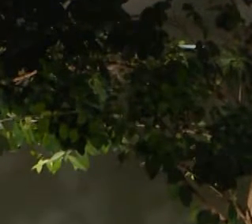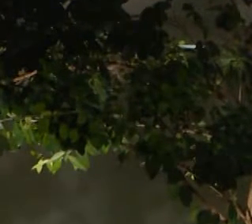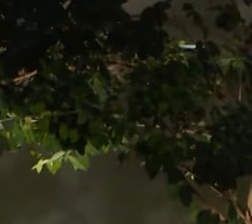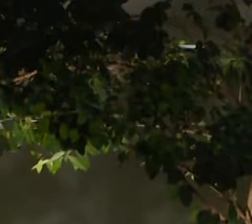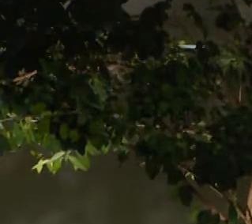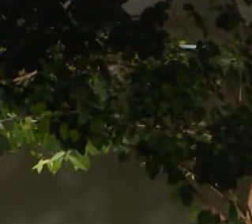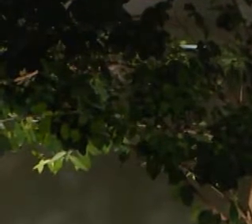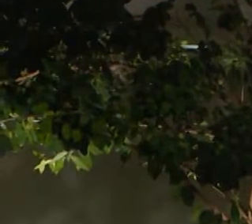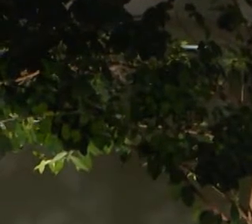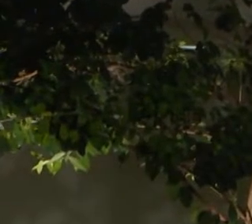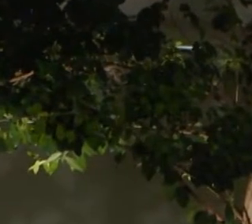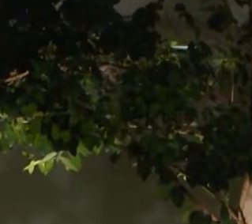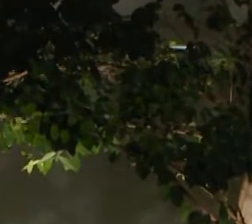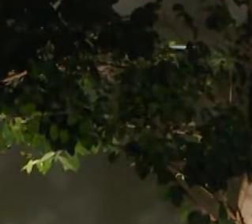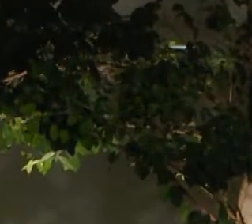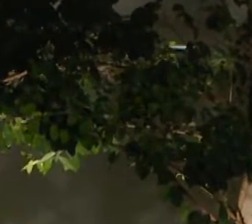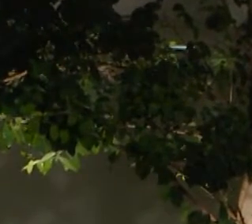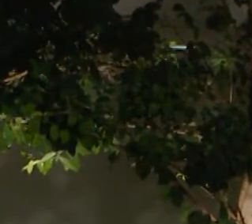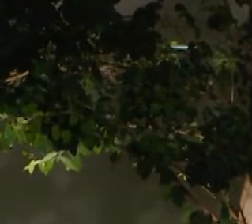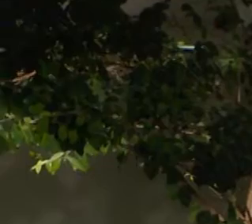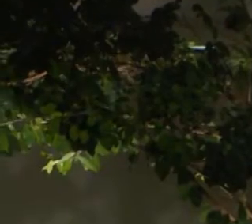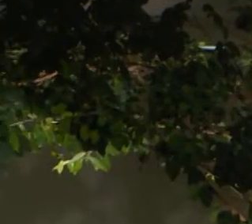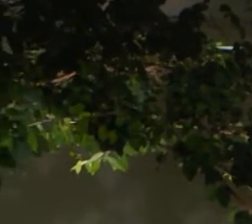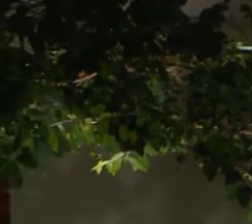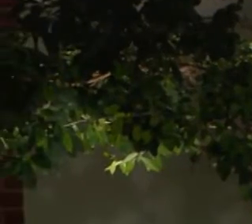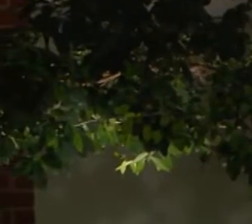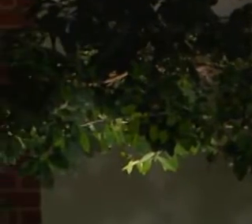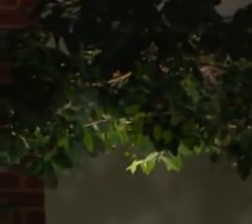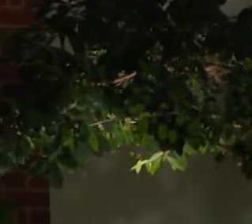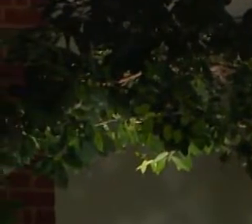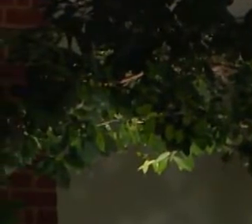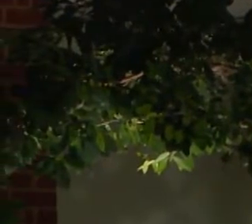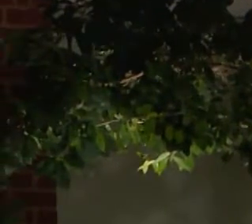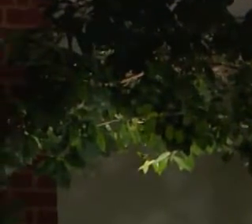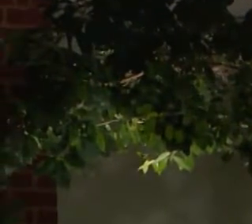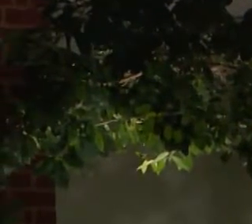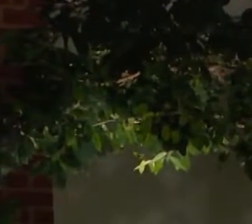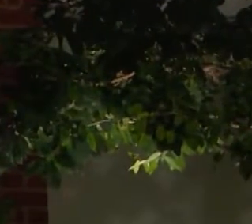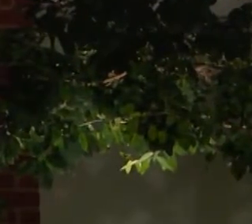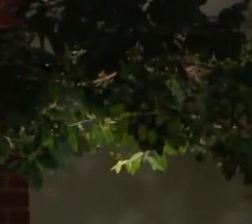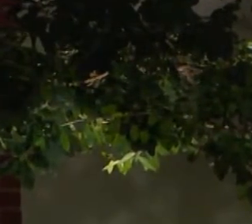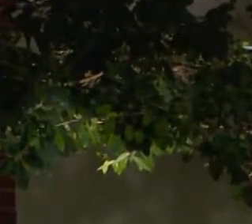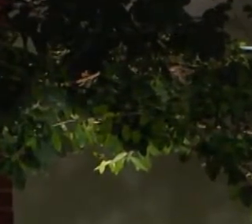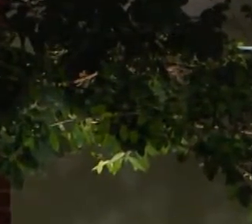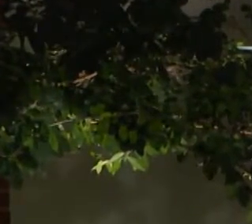AND LOOK FORWARD TO HEARING FROM THE VARIOUS TABLES ABOUT YOUR